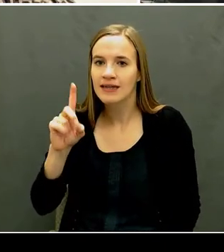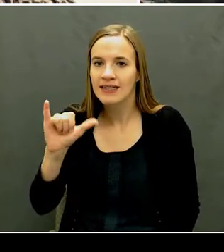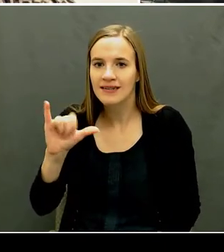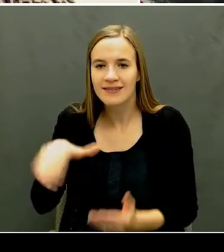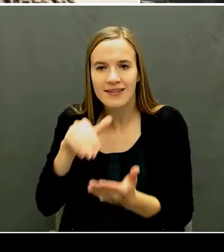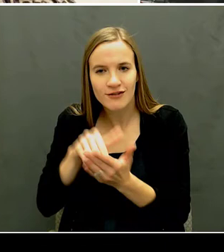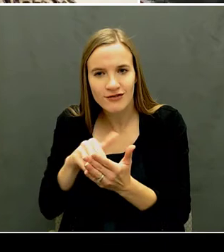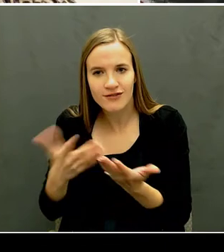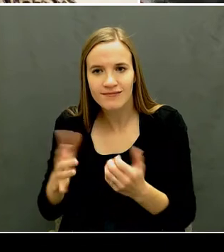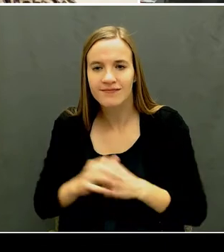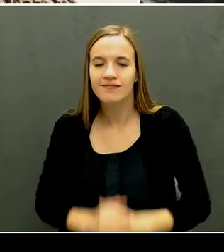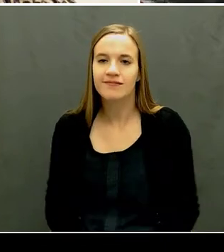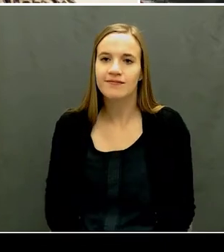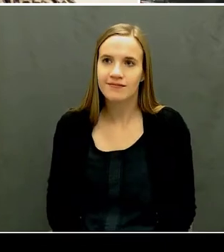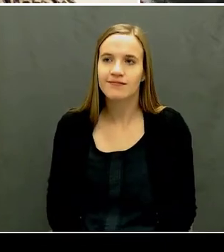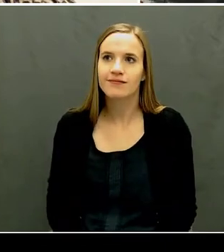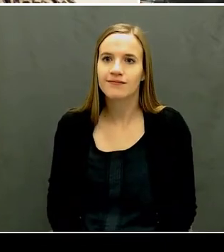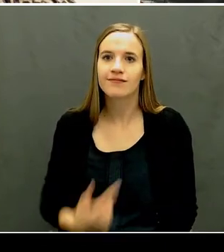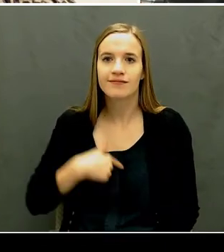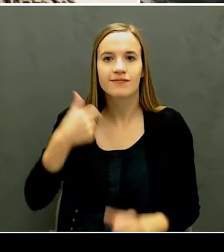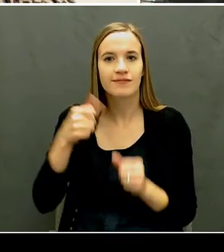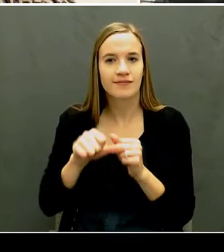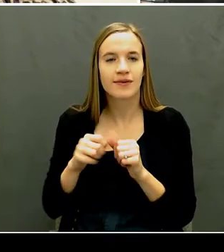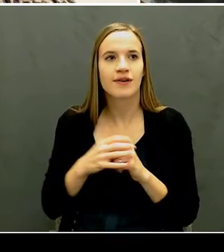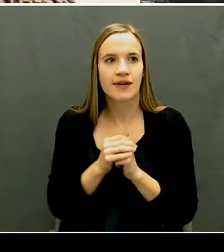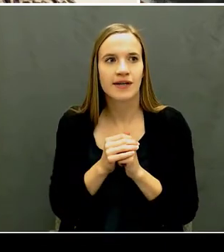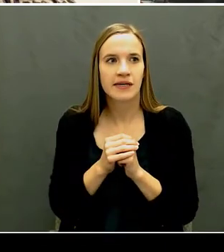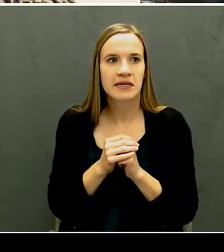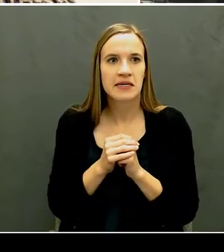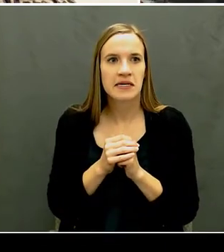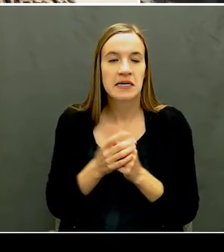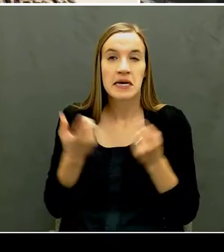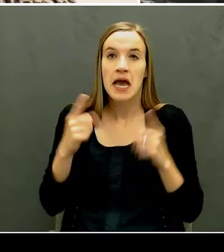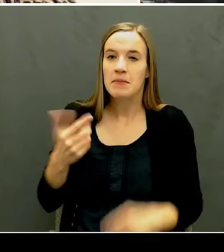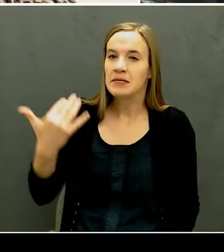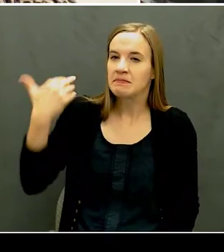several years couple years ago, when someone came up to me said, Well, are you gonna be involved in